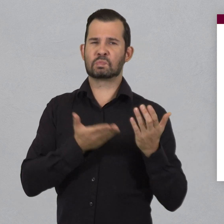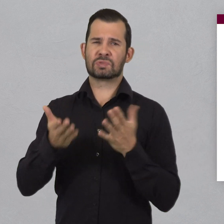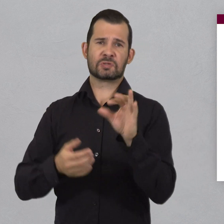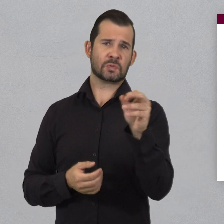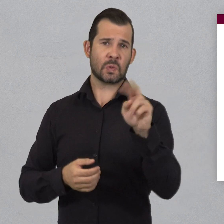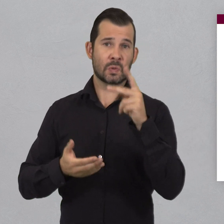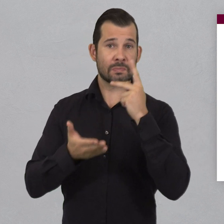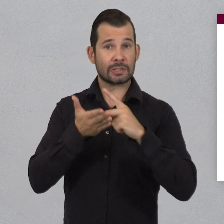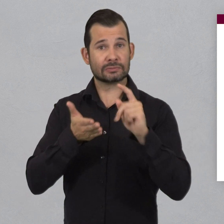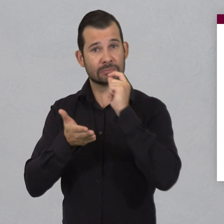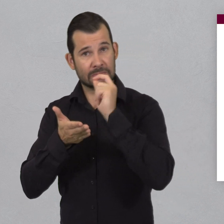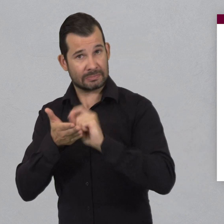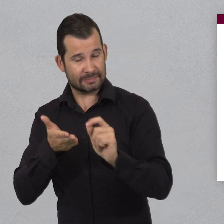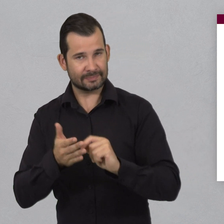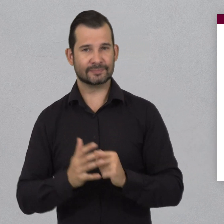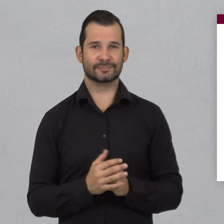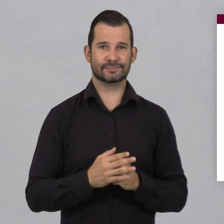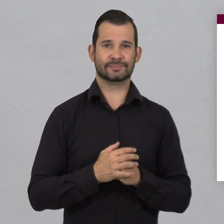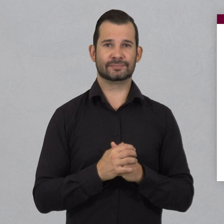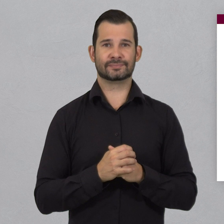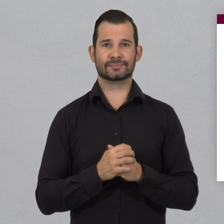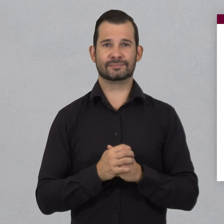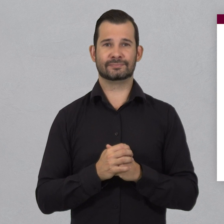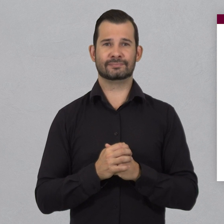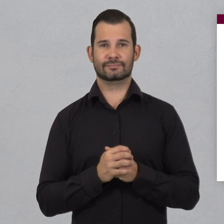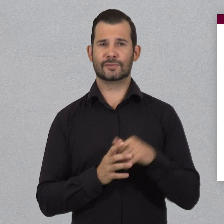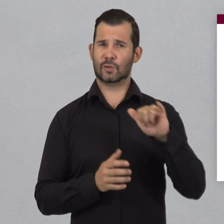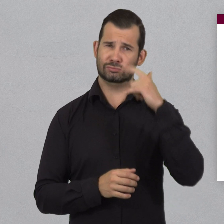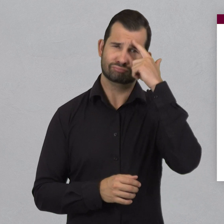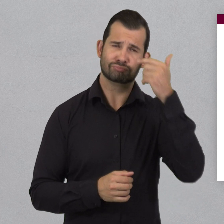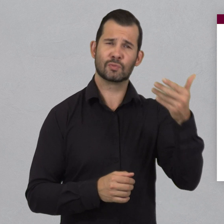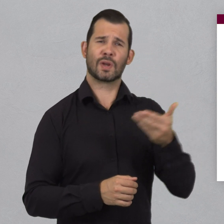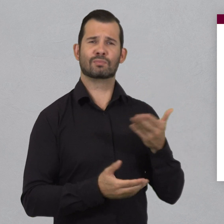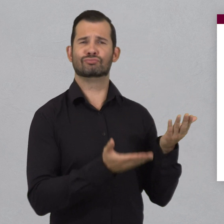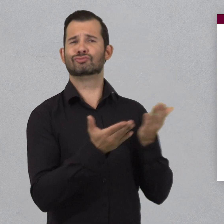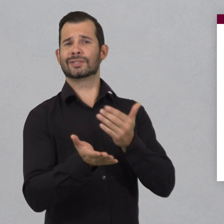bring your own pen or pencil) You’re also welcome to bring help when